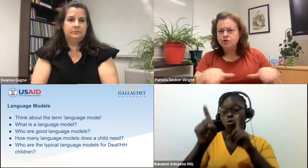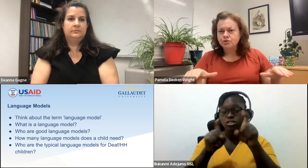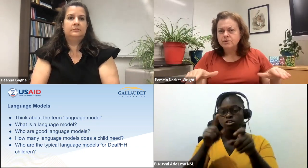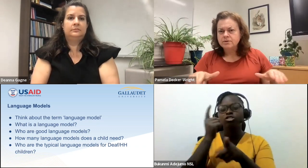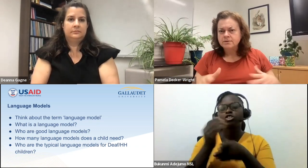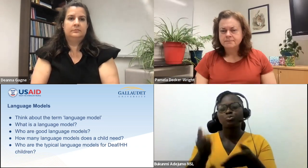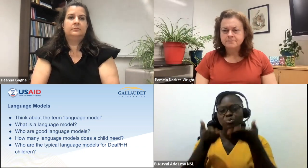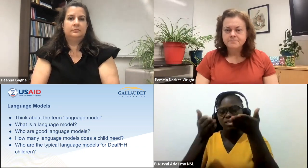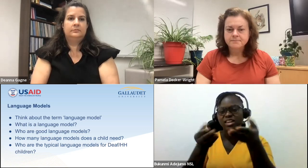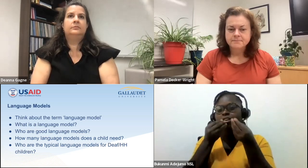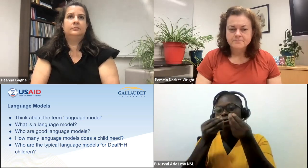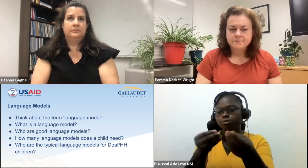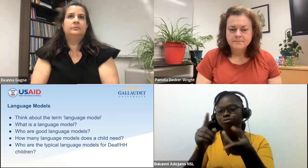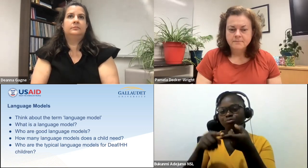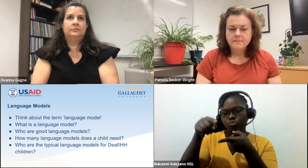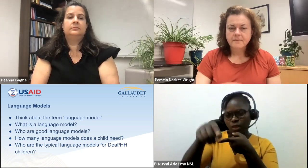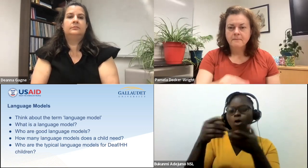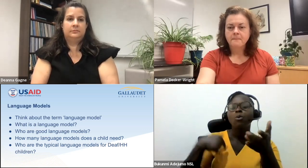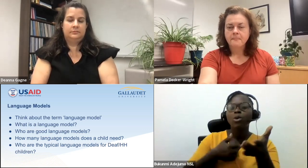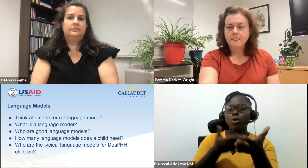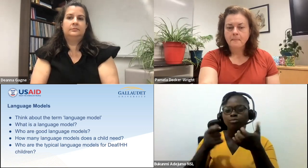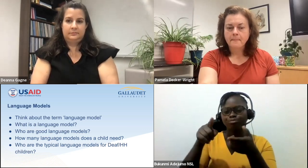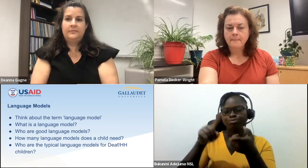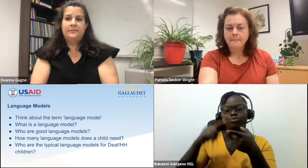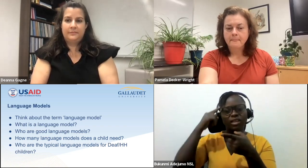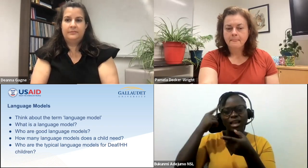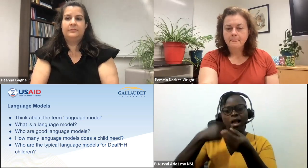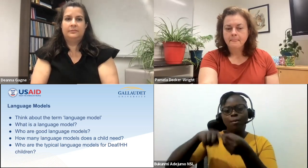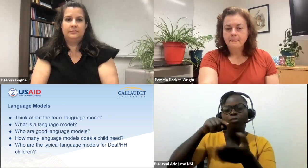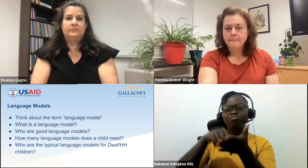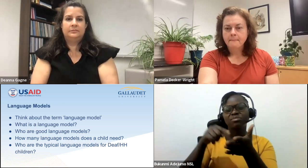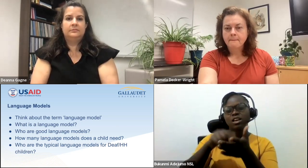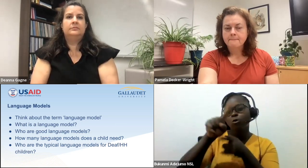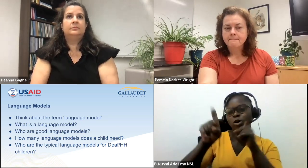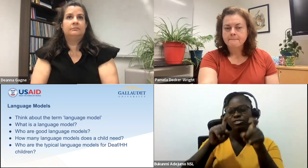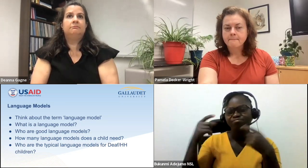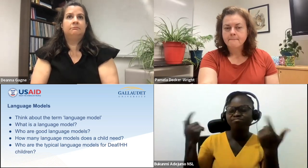what language, models, and what access can you provide to deaf children? In learning fine languages?